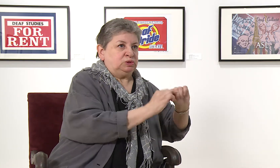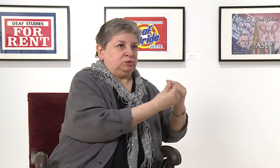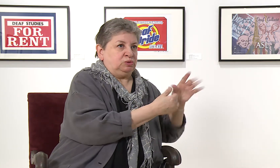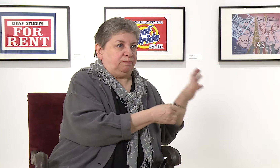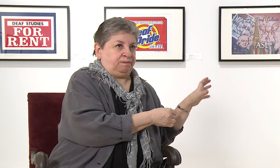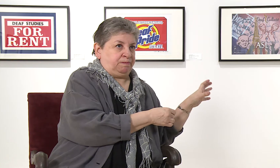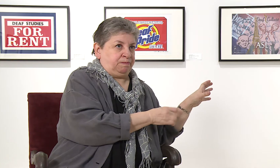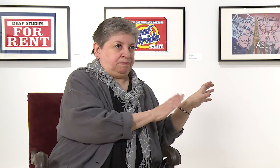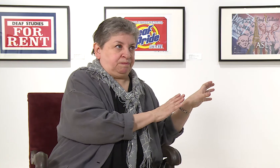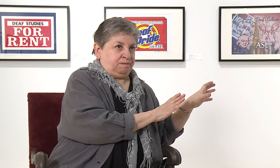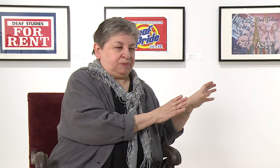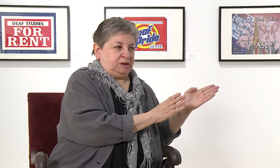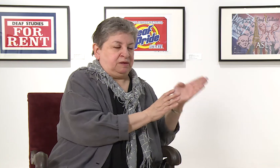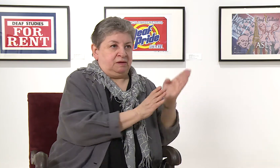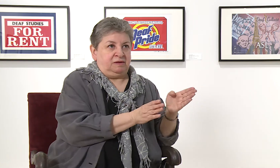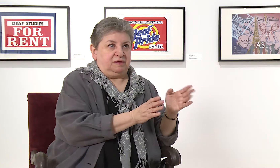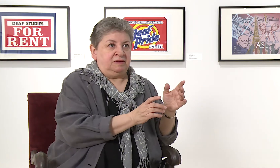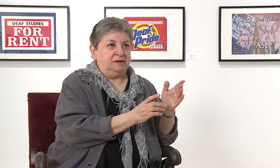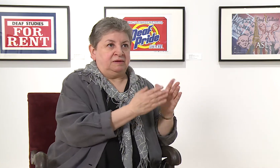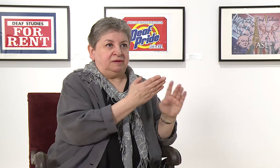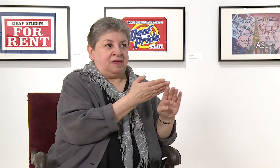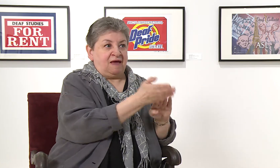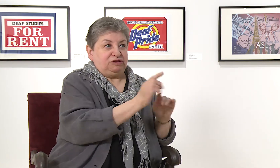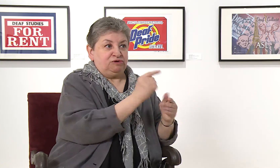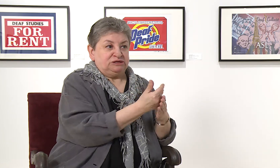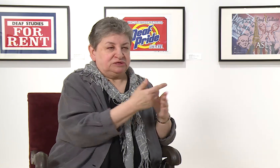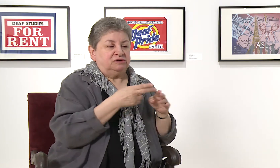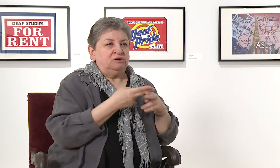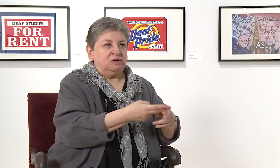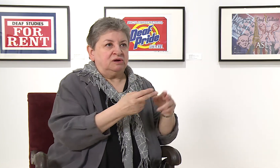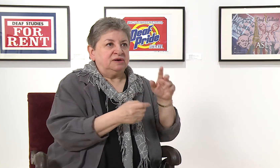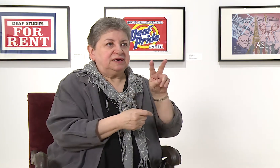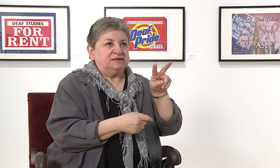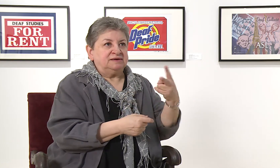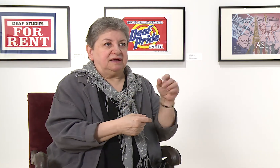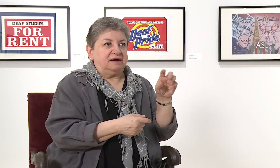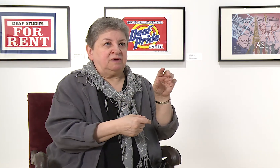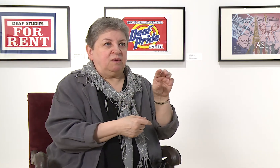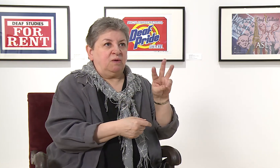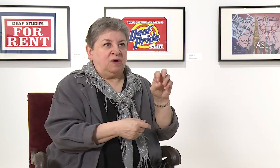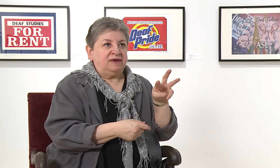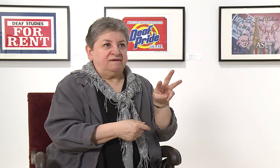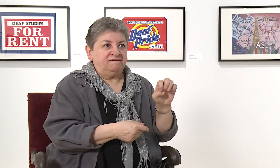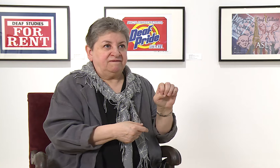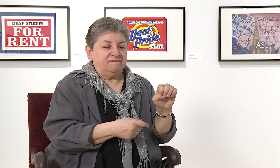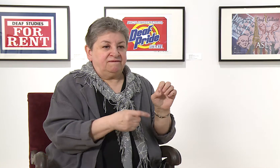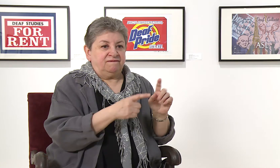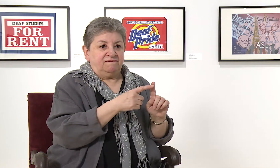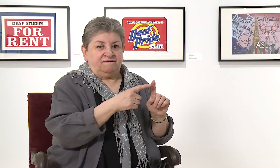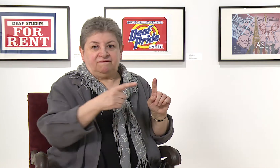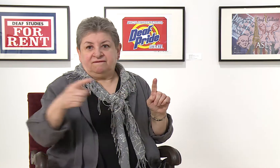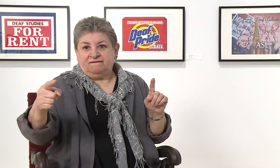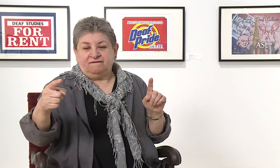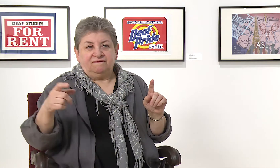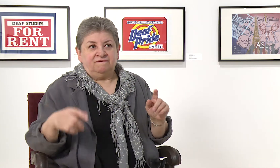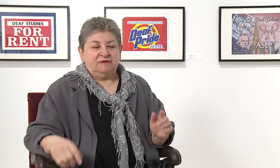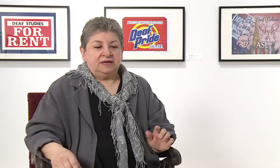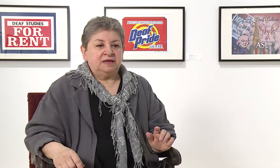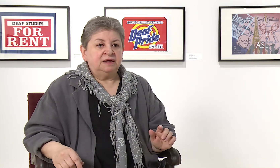the student-based work at the very beginning in Gallaudet, but this was part of the second wave for me.